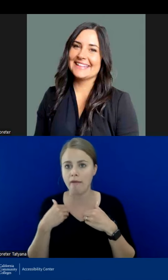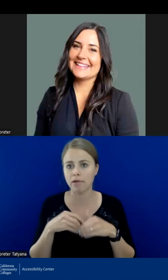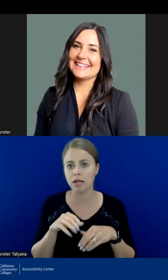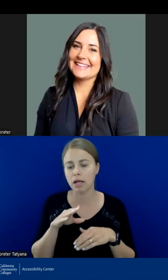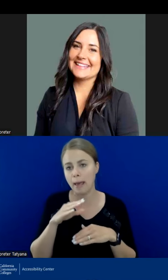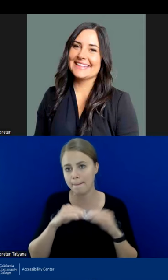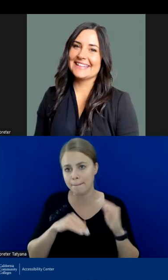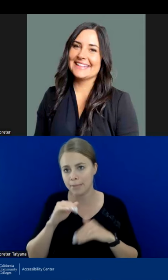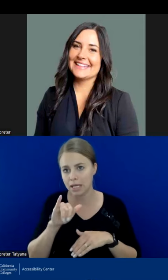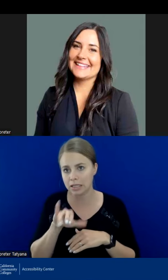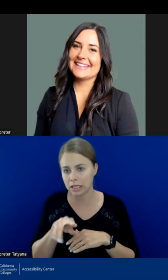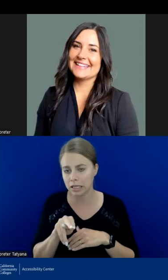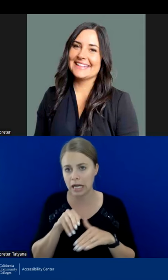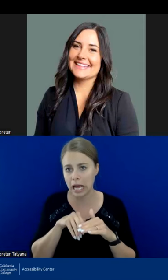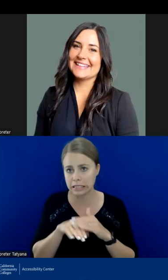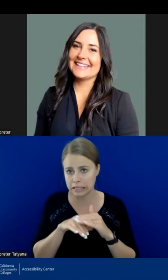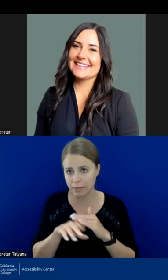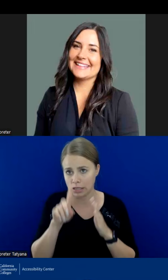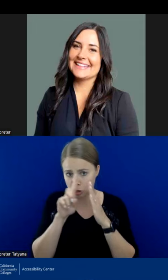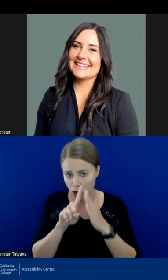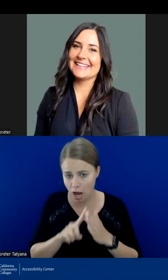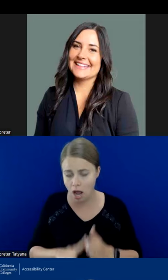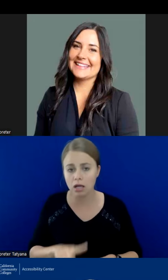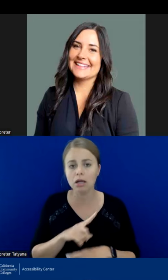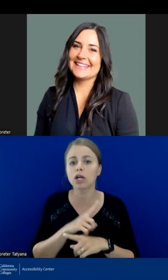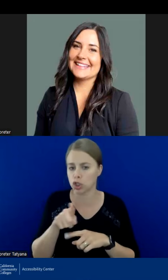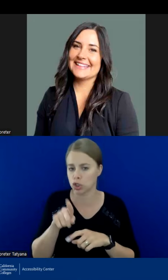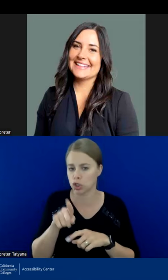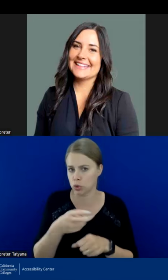You should use them. However again, as you can see in the examples,